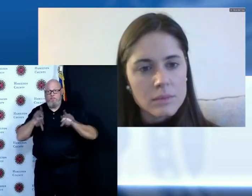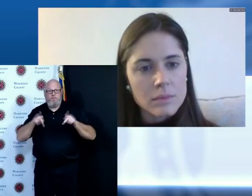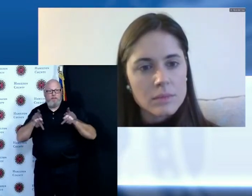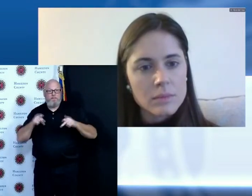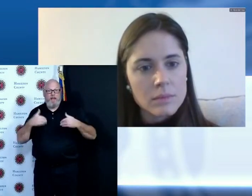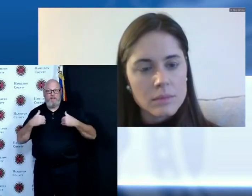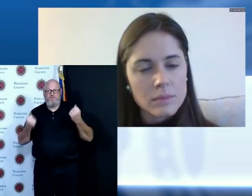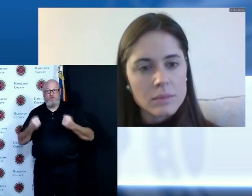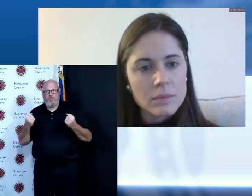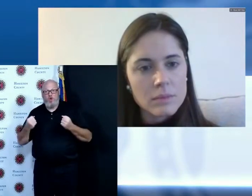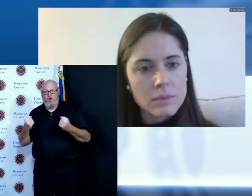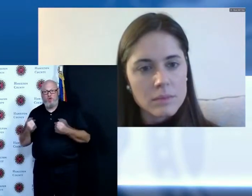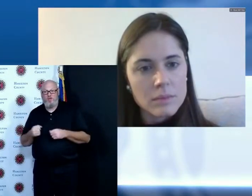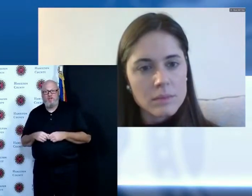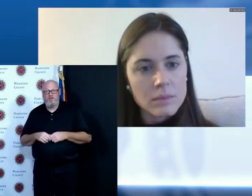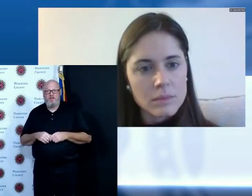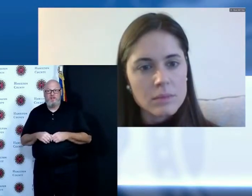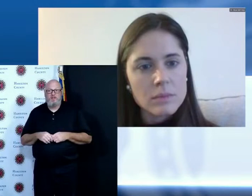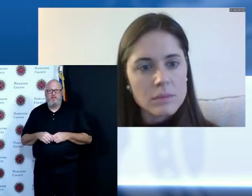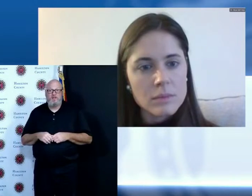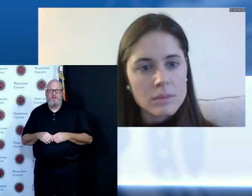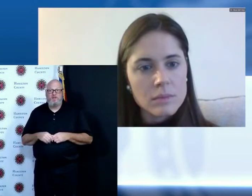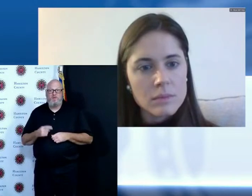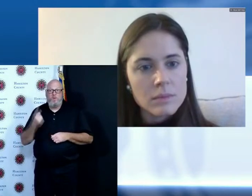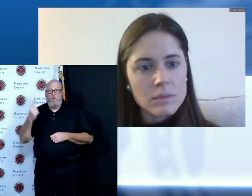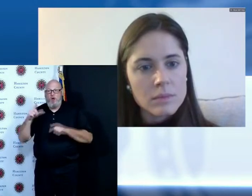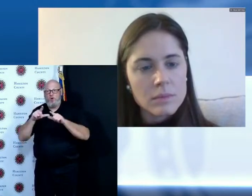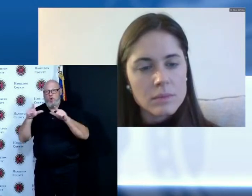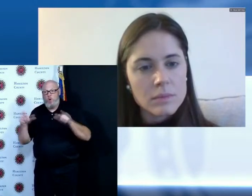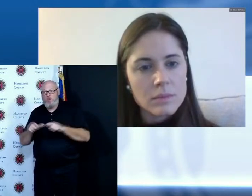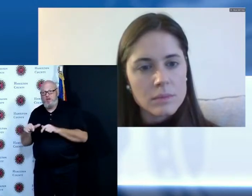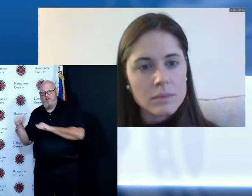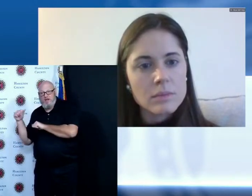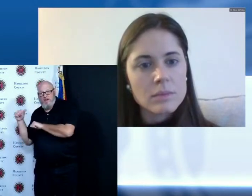this pandemic we really look to the Centers for Disease Control for the most updated science